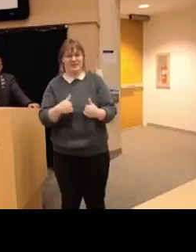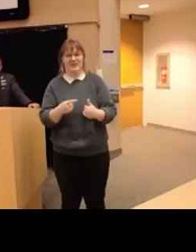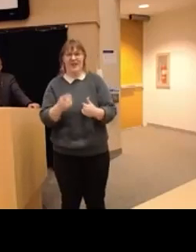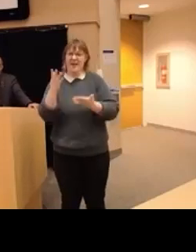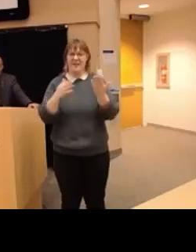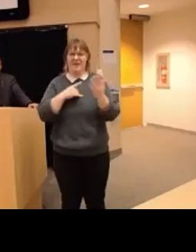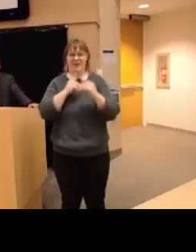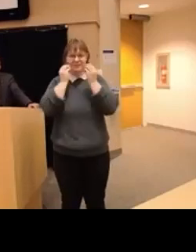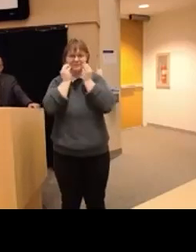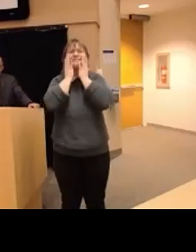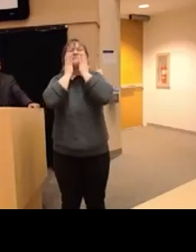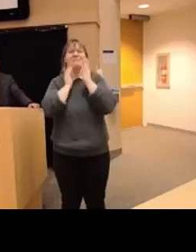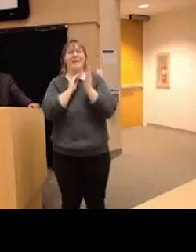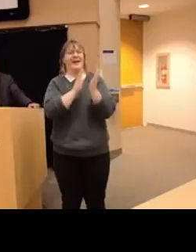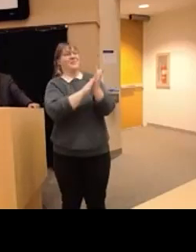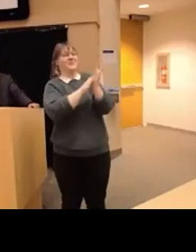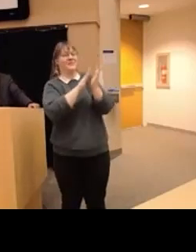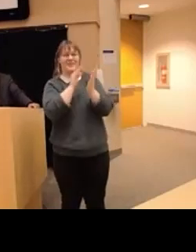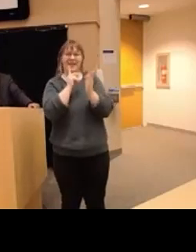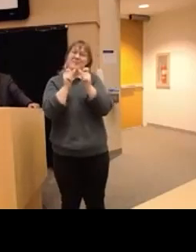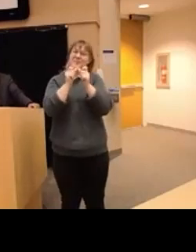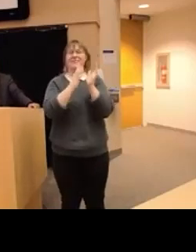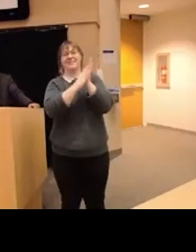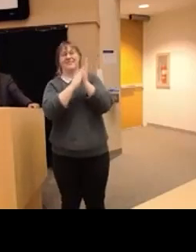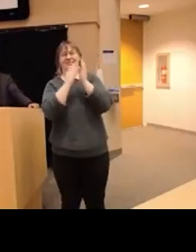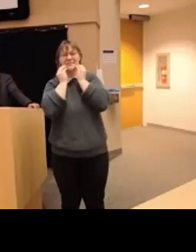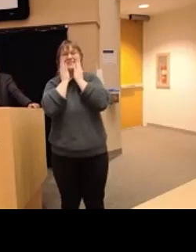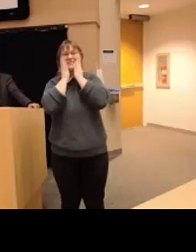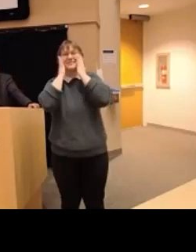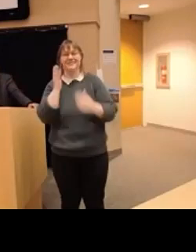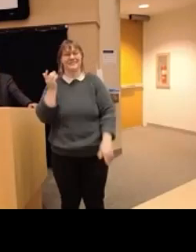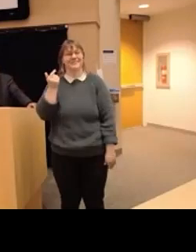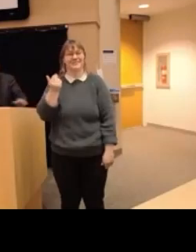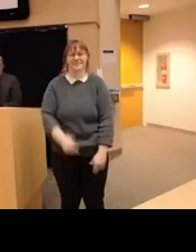her to blush by complimenting her and keeping the compliment her but uh uh there's where we go and I